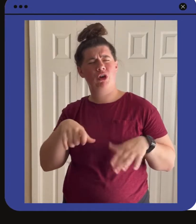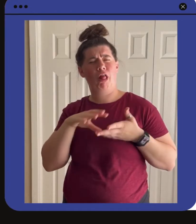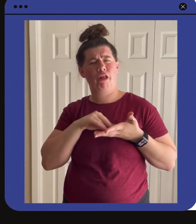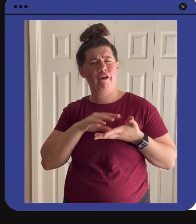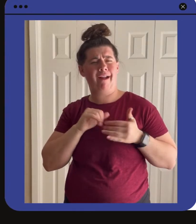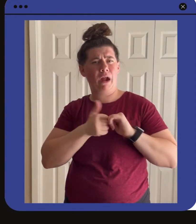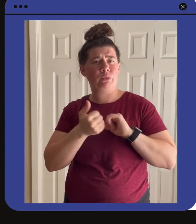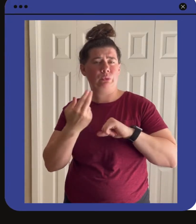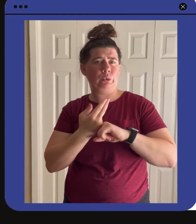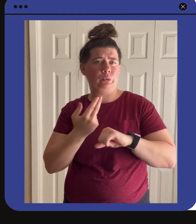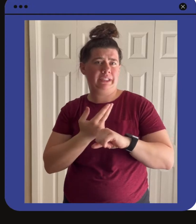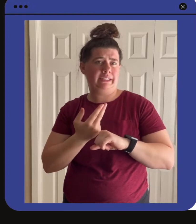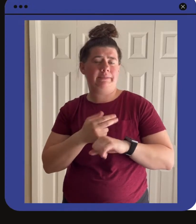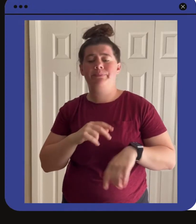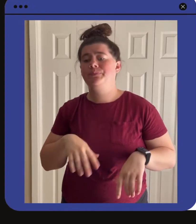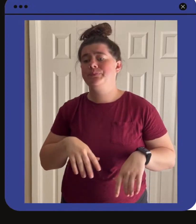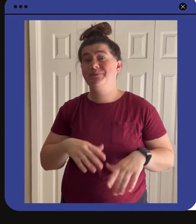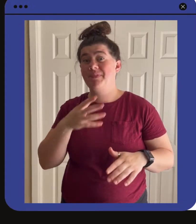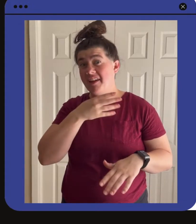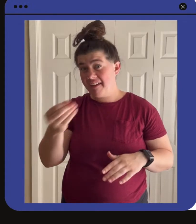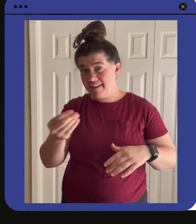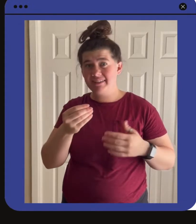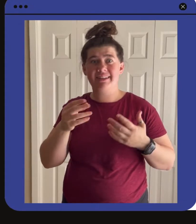And they don't know how to use it, and they should be learning how